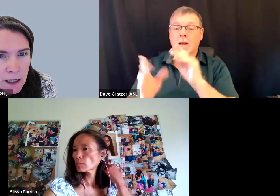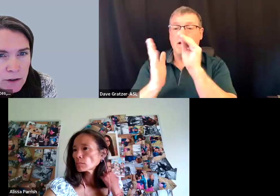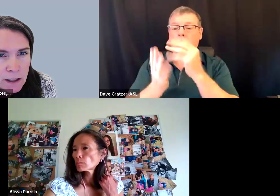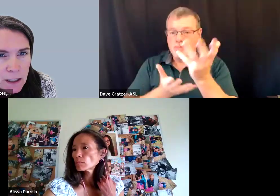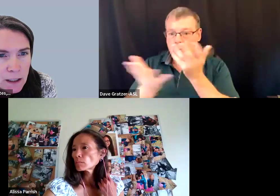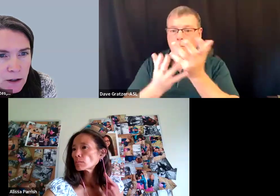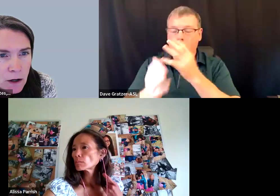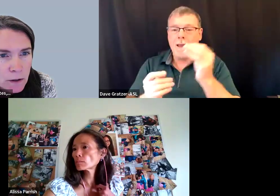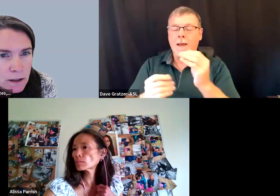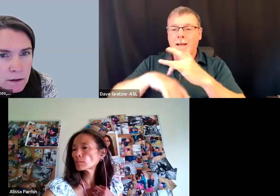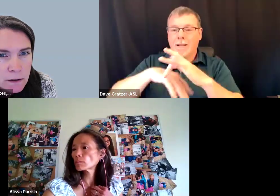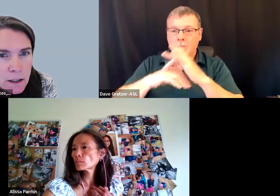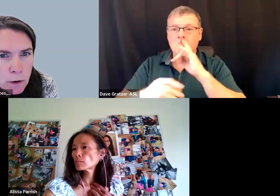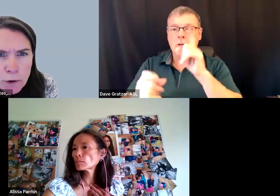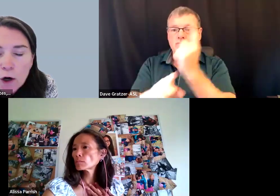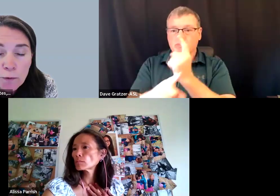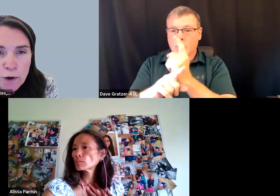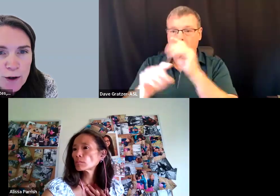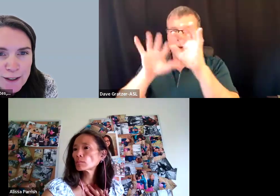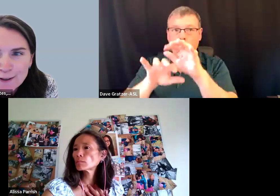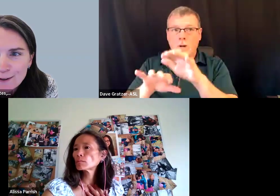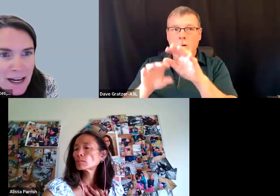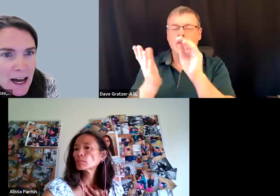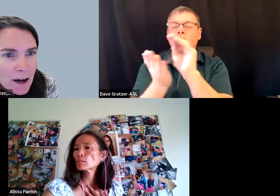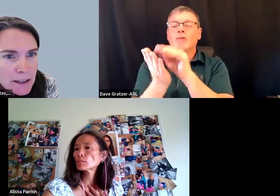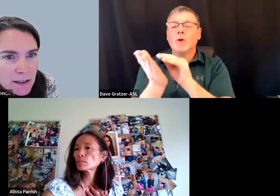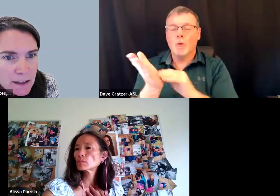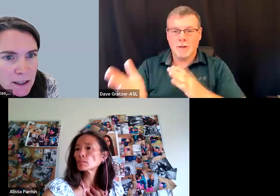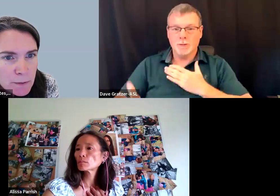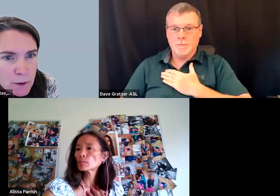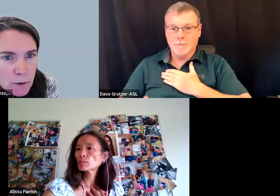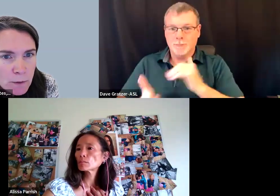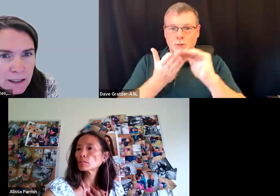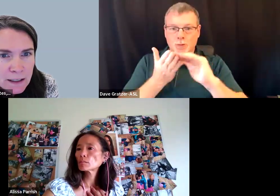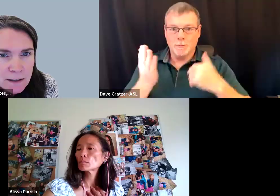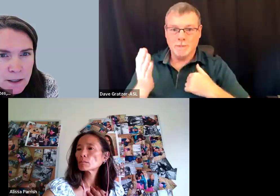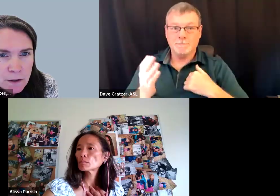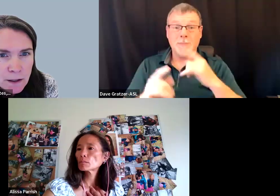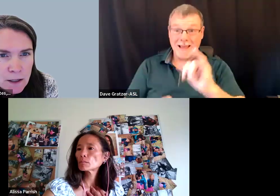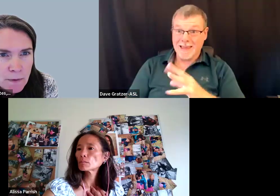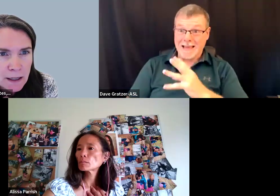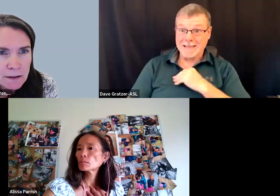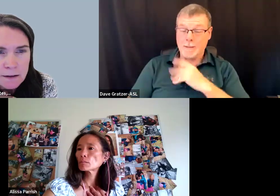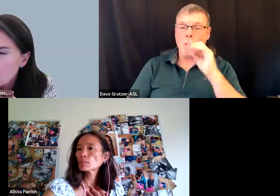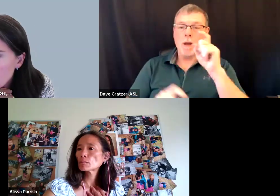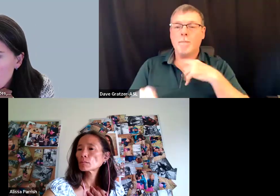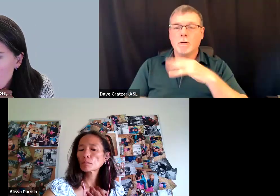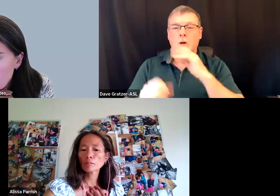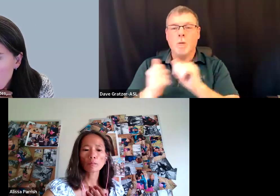is accurately encoded"... Oh, recorded, excuse me. "Is this acceptable or will I need to speak with HMIS leads?"